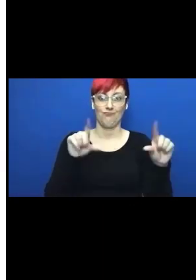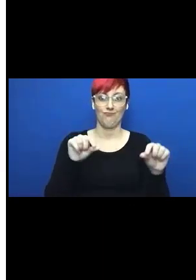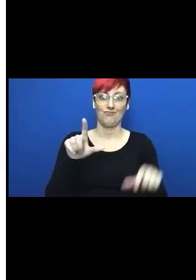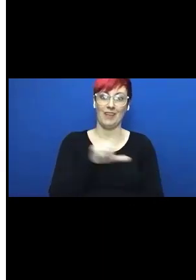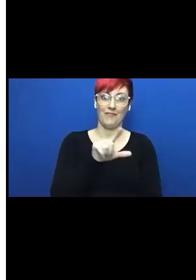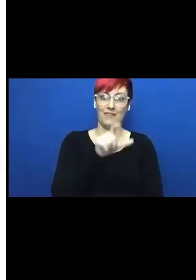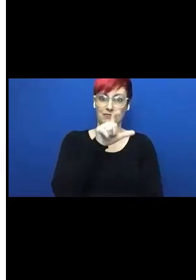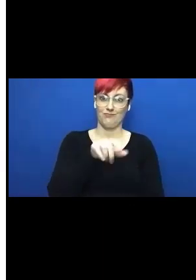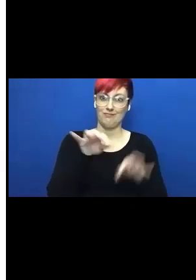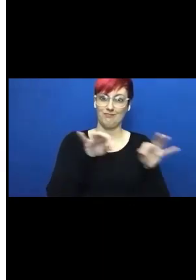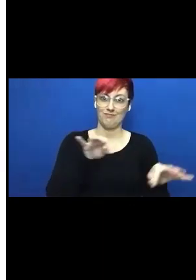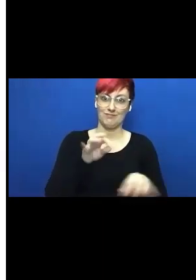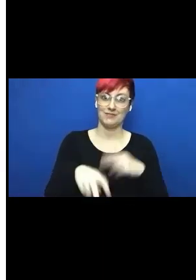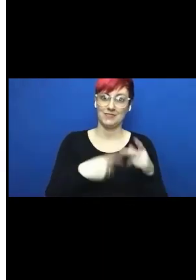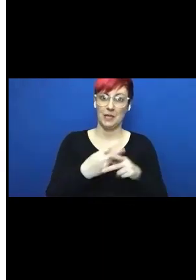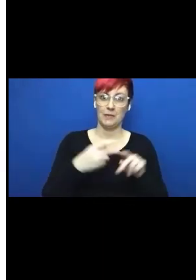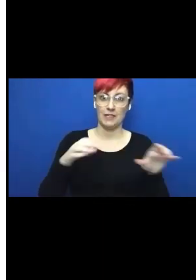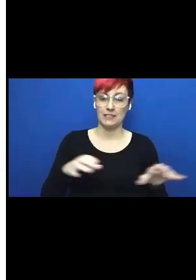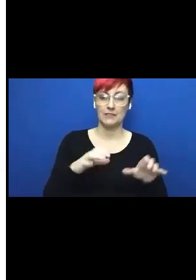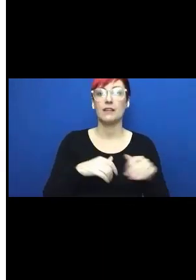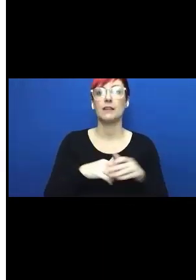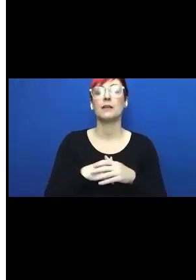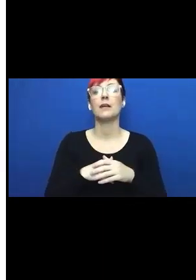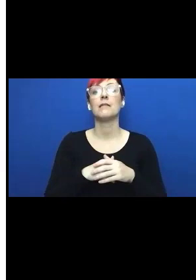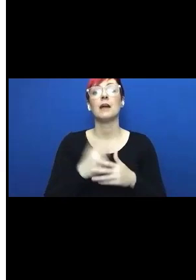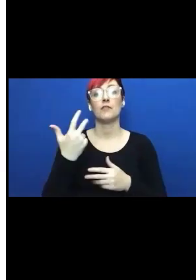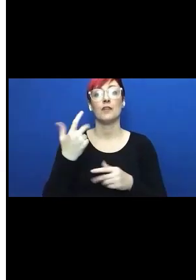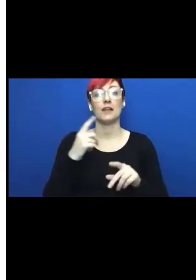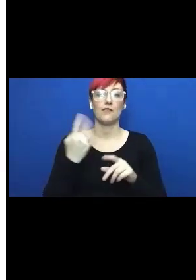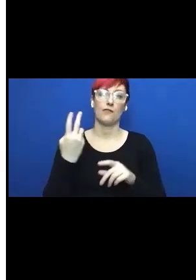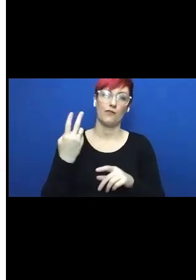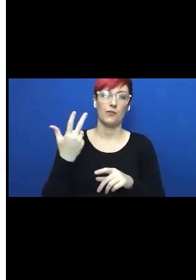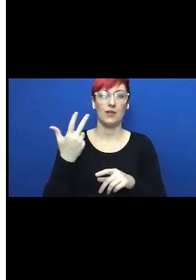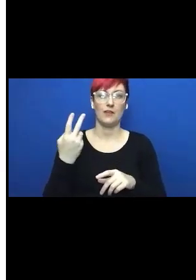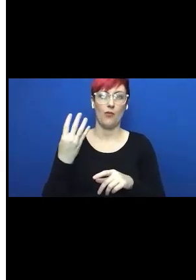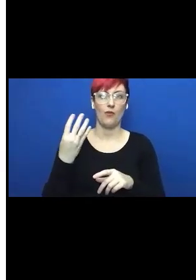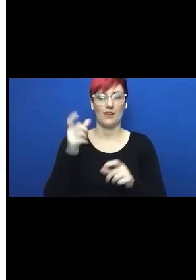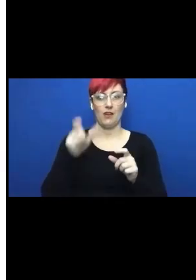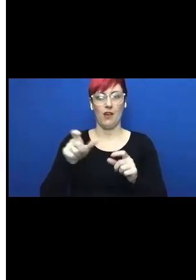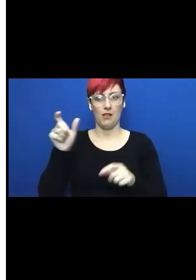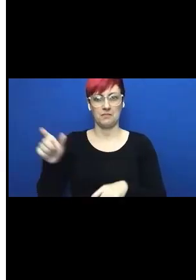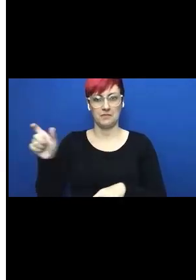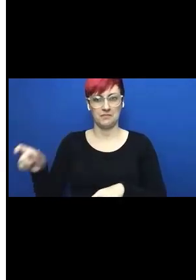is that we have three different or four different columns, and we'll go through each one.